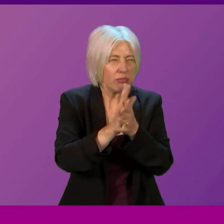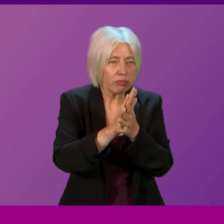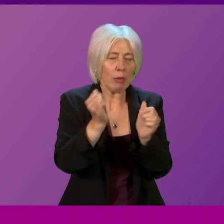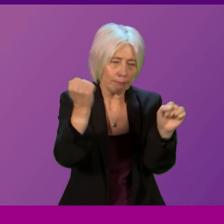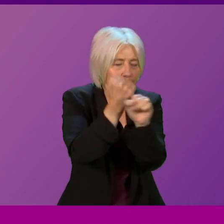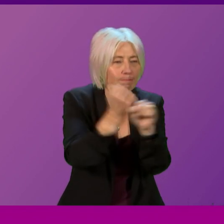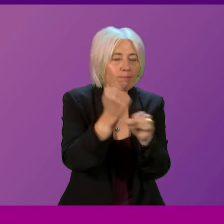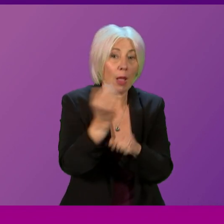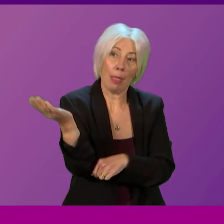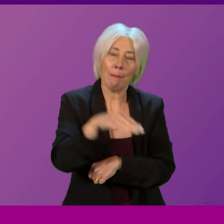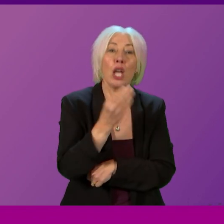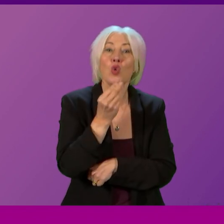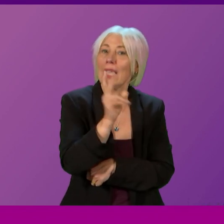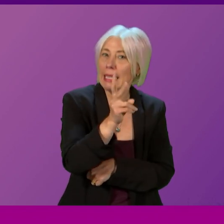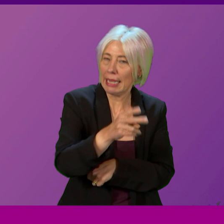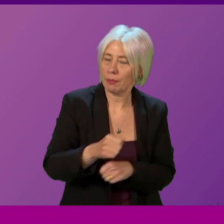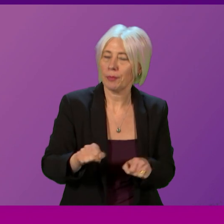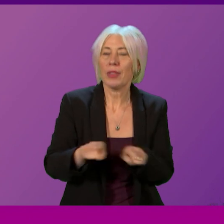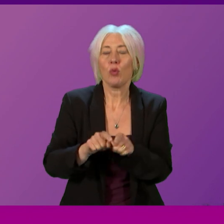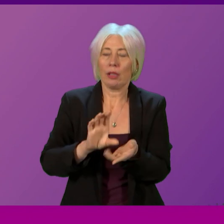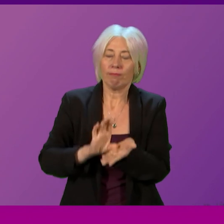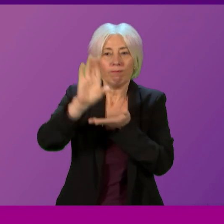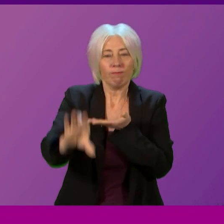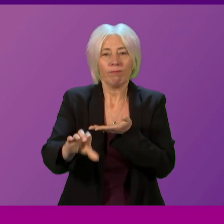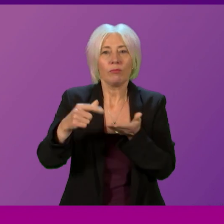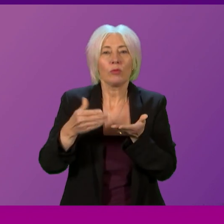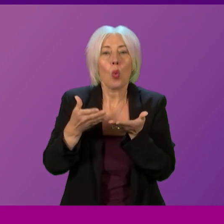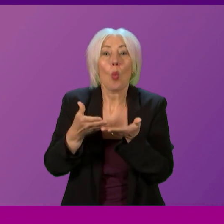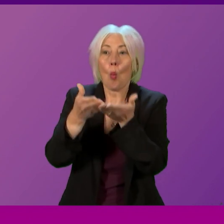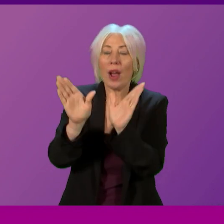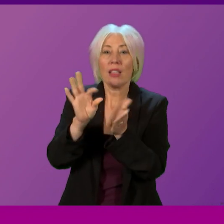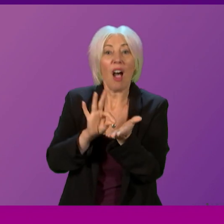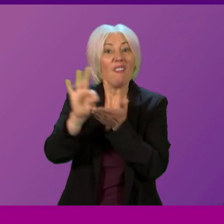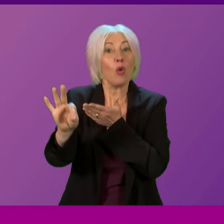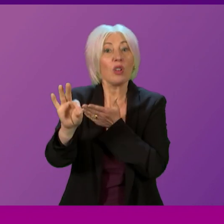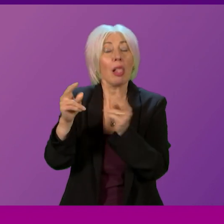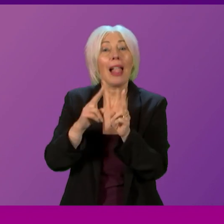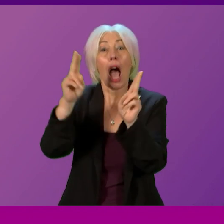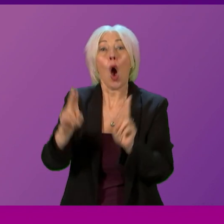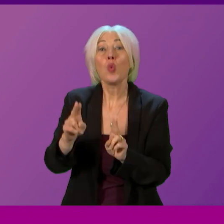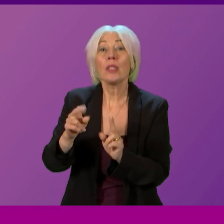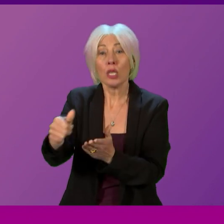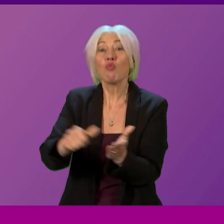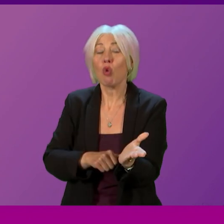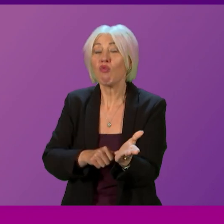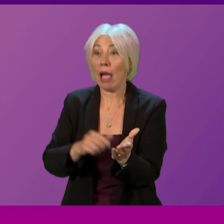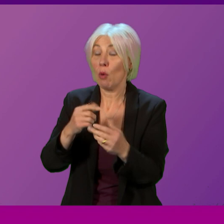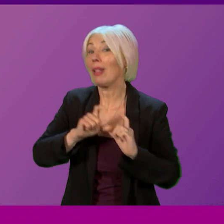We are also investing heavily in our wider affordable housing programme and will continue to do so.